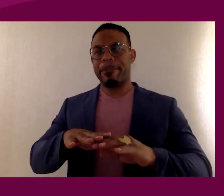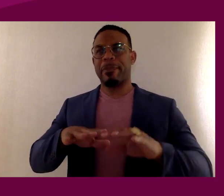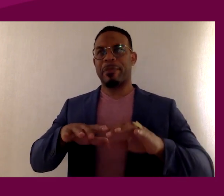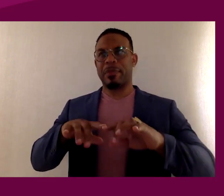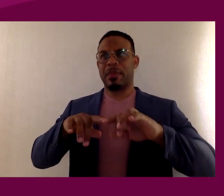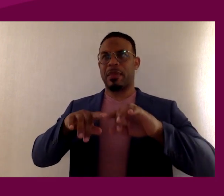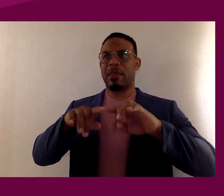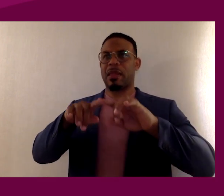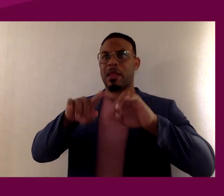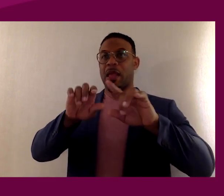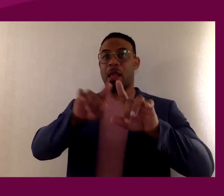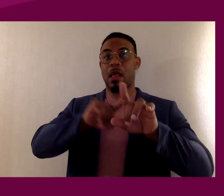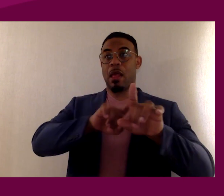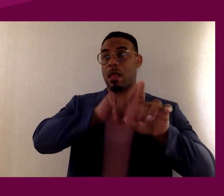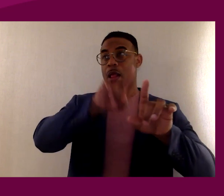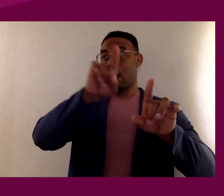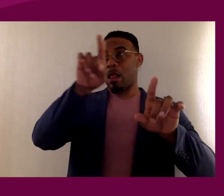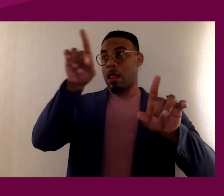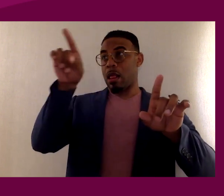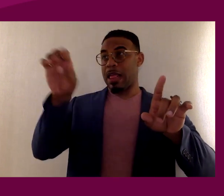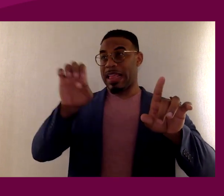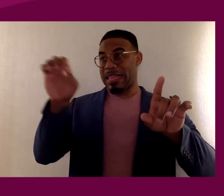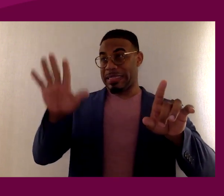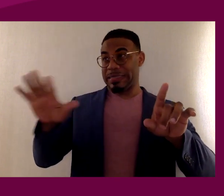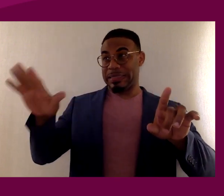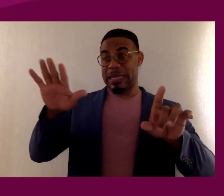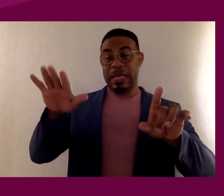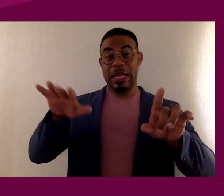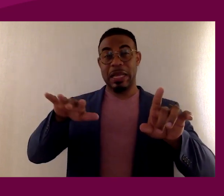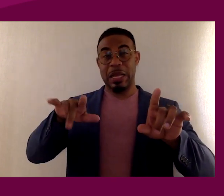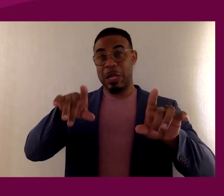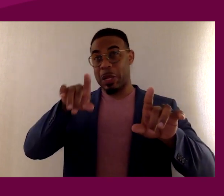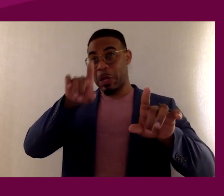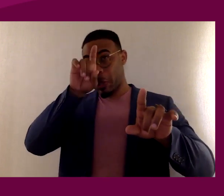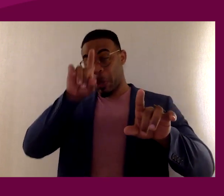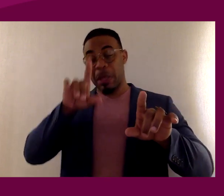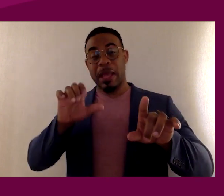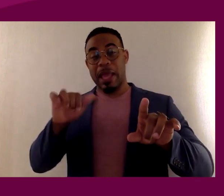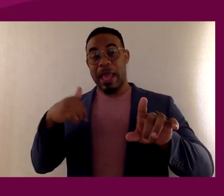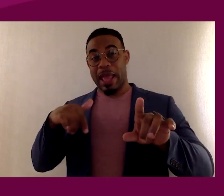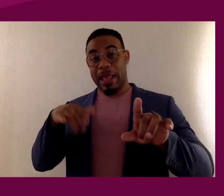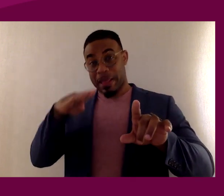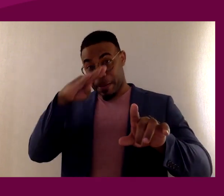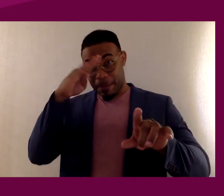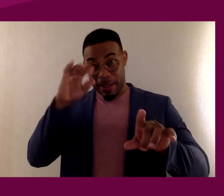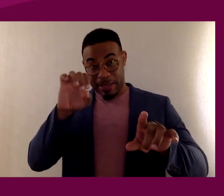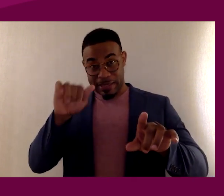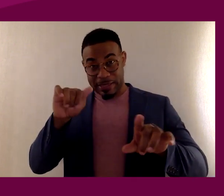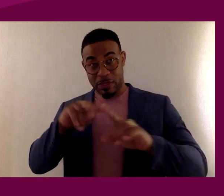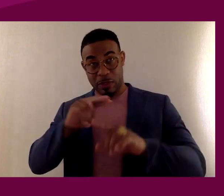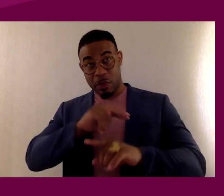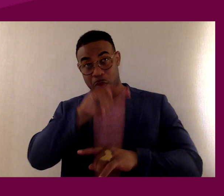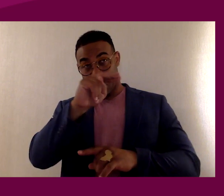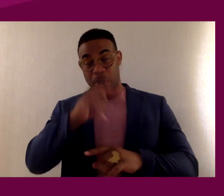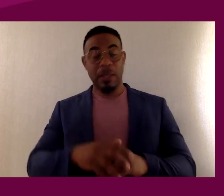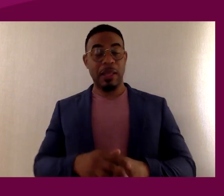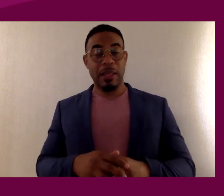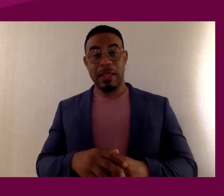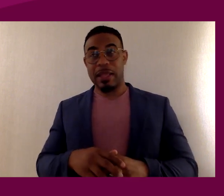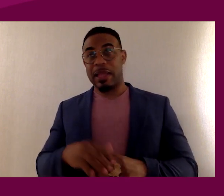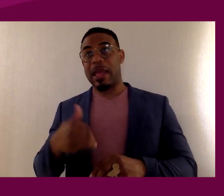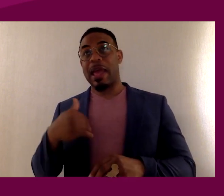It's on the other side, the east side of Turkey. It has the Black Sea to the north.